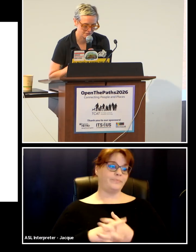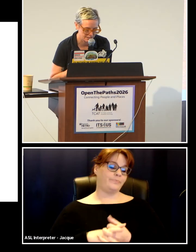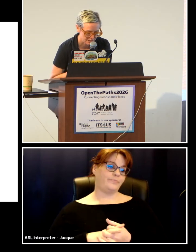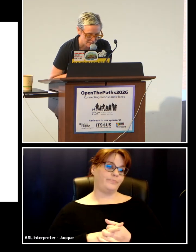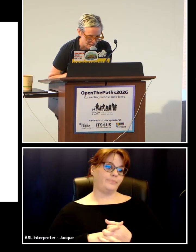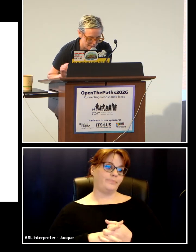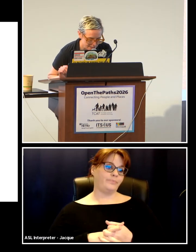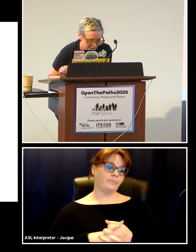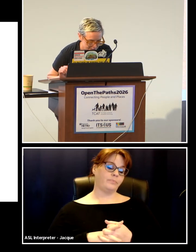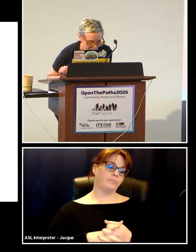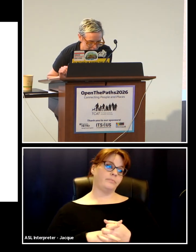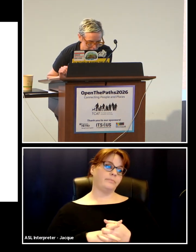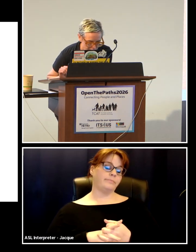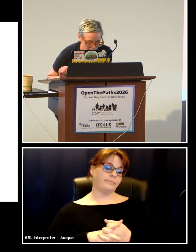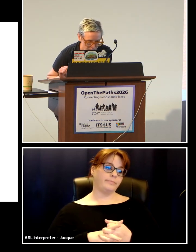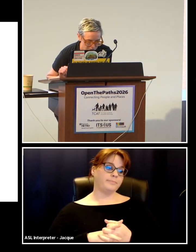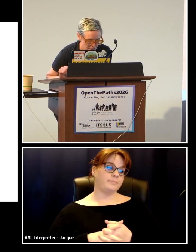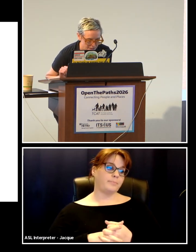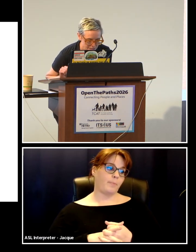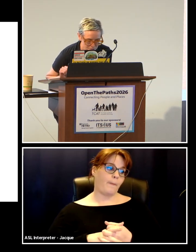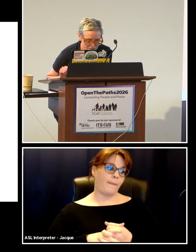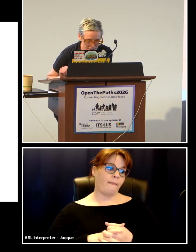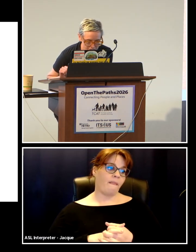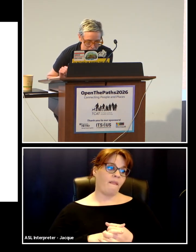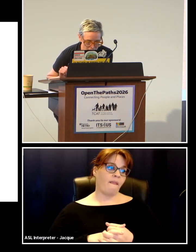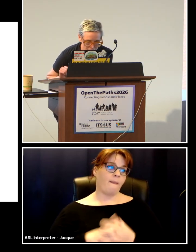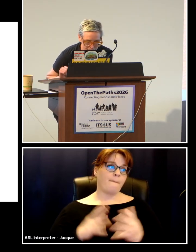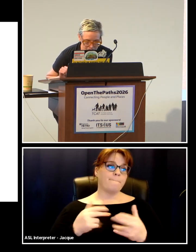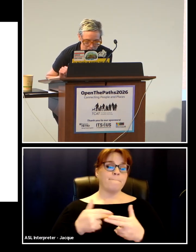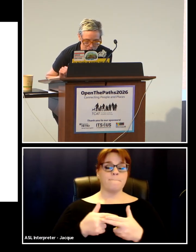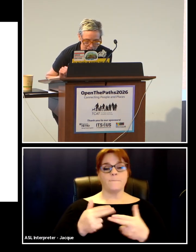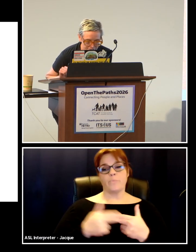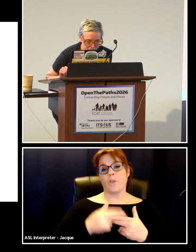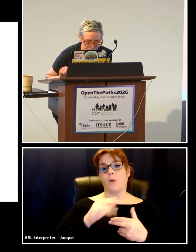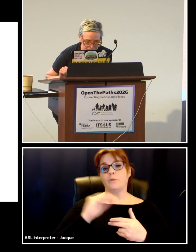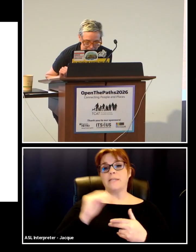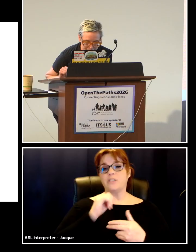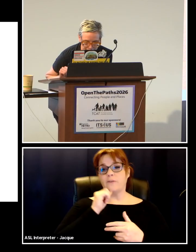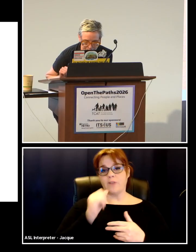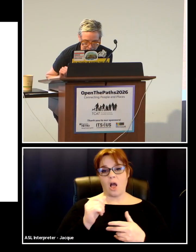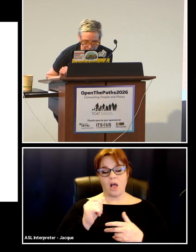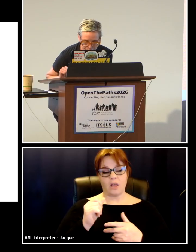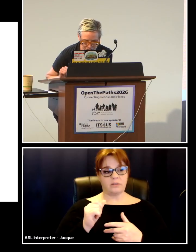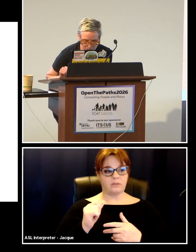survey. This next slide um this is percentage of non-drivers that travel for daily life activities